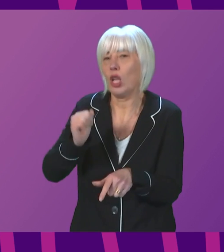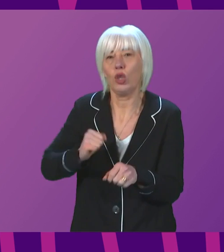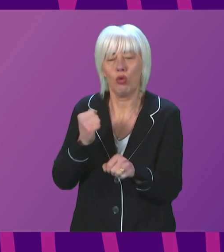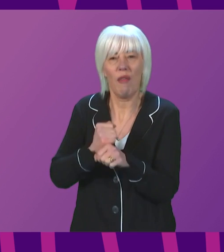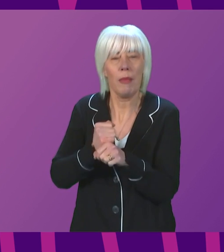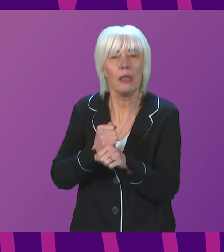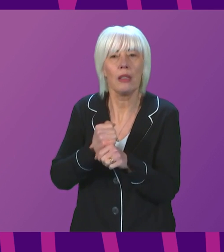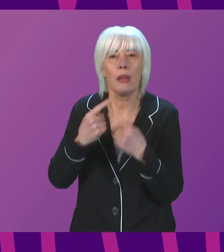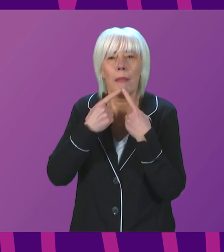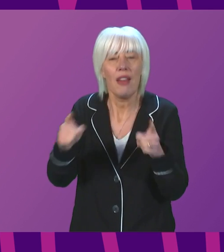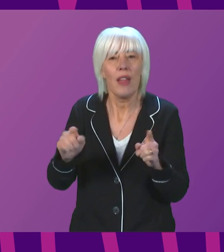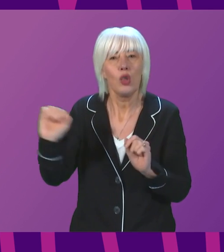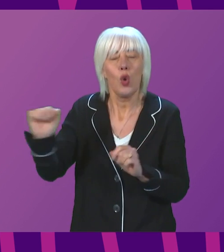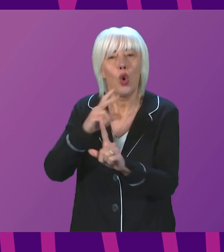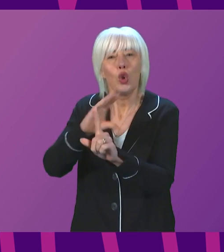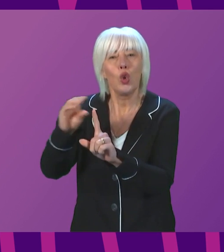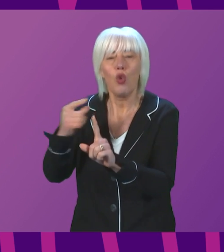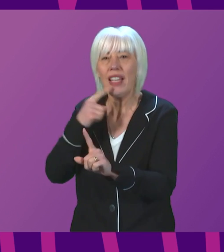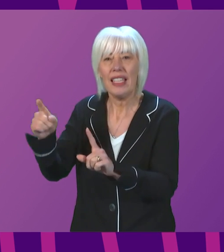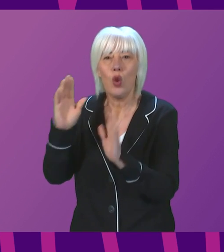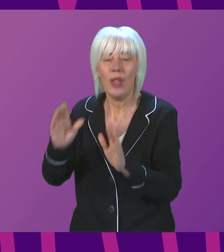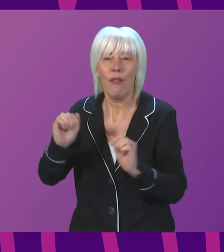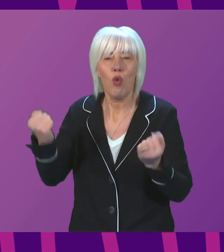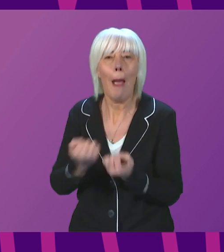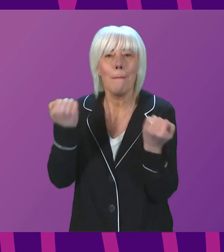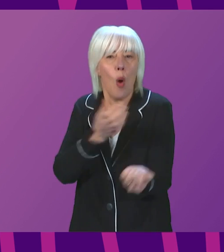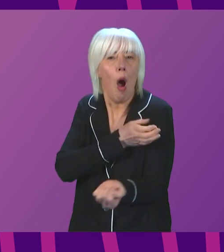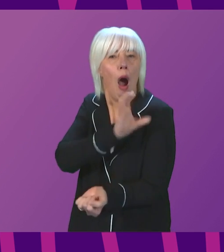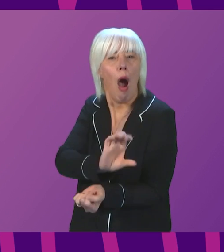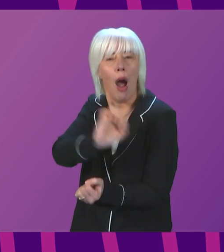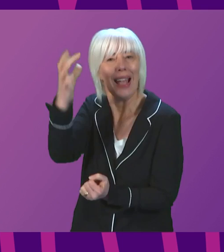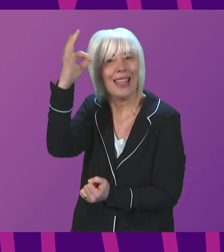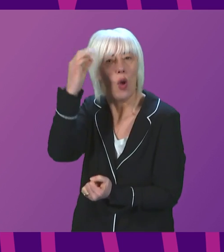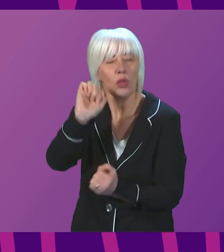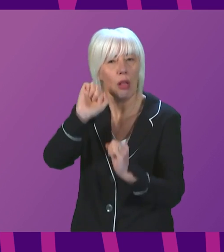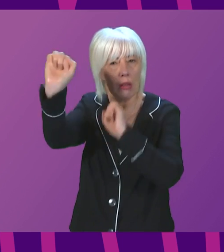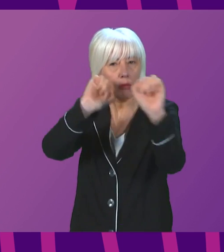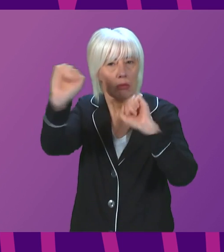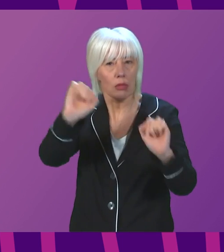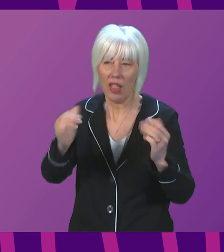“We need to empower councils and give them a renewed sense of meaning and purpose.”